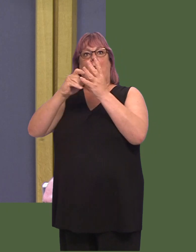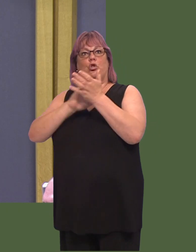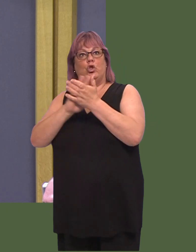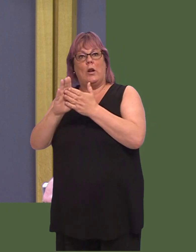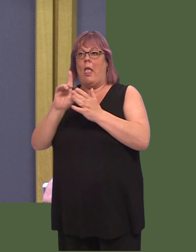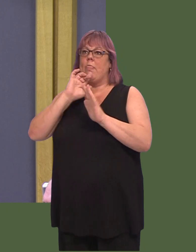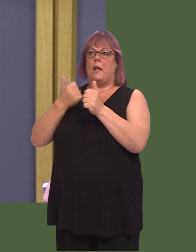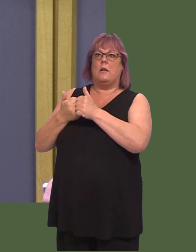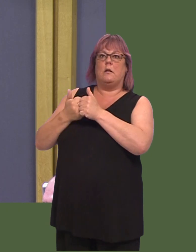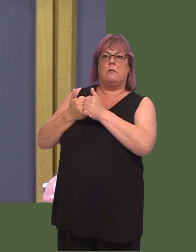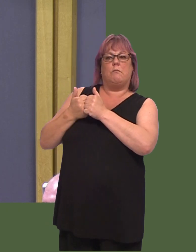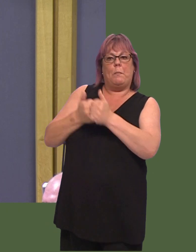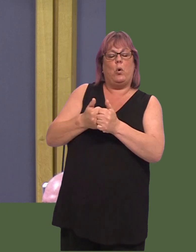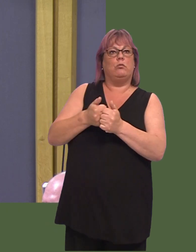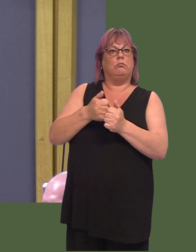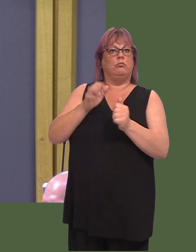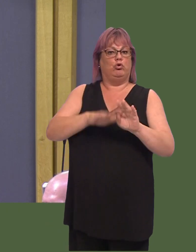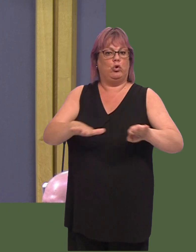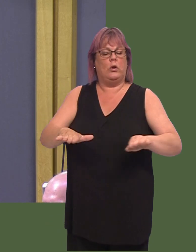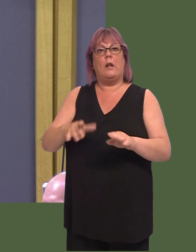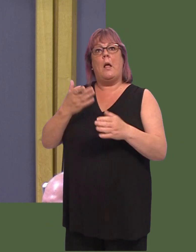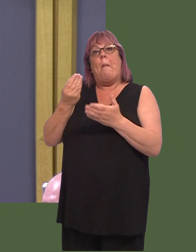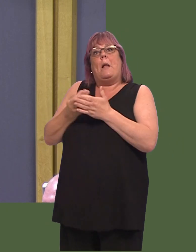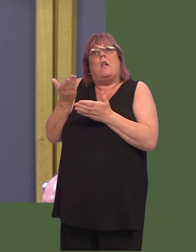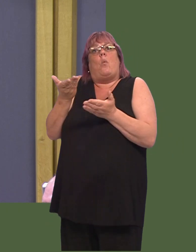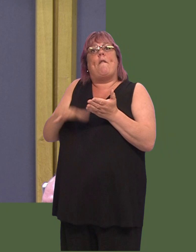They're supported by the Wales Co-operative Centre and achieved really positive results